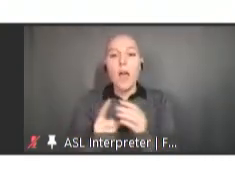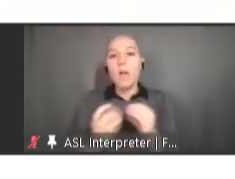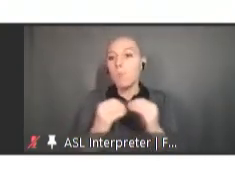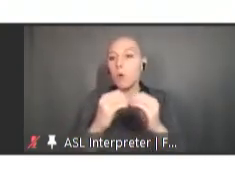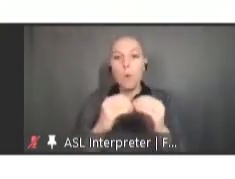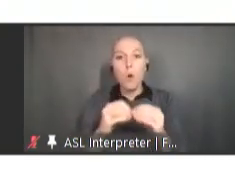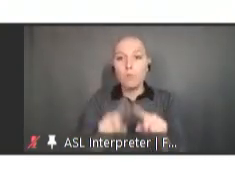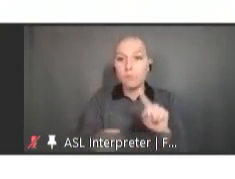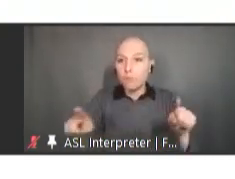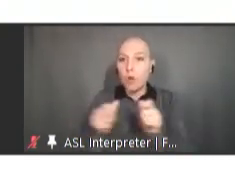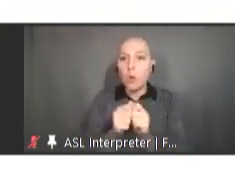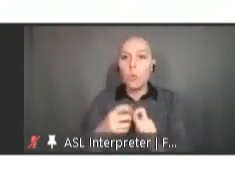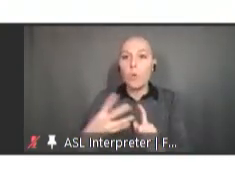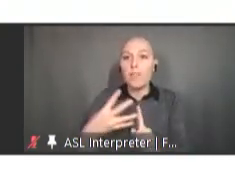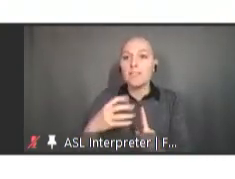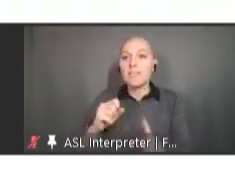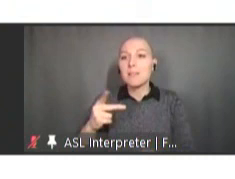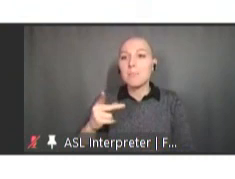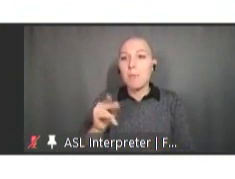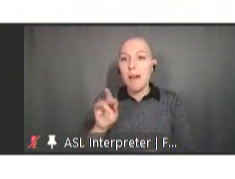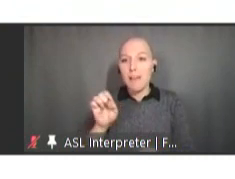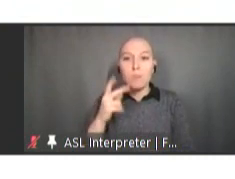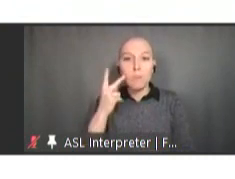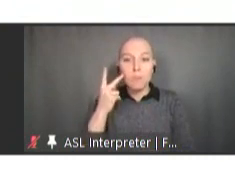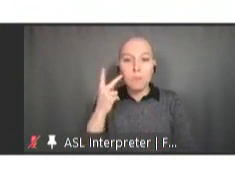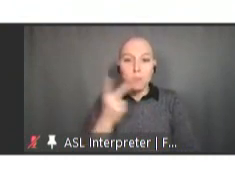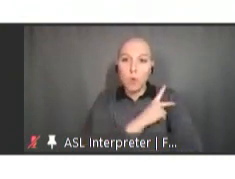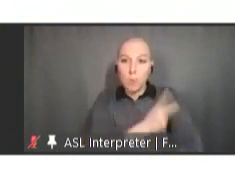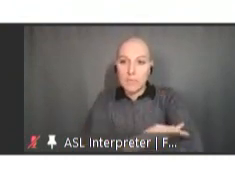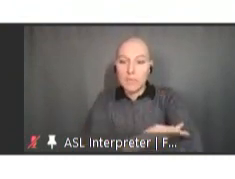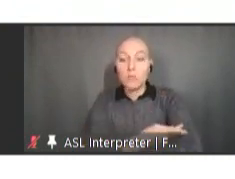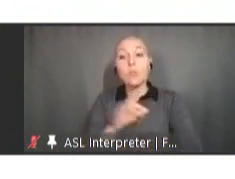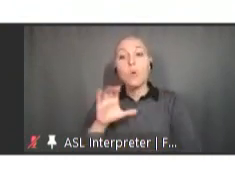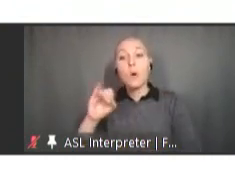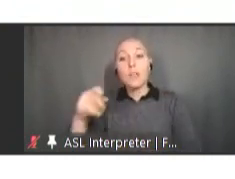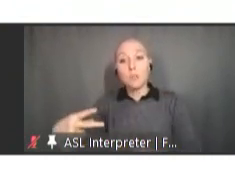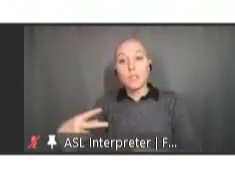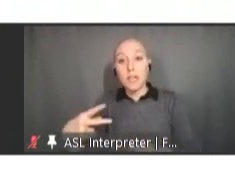So, that correlate -- the correlate of protection being binding antibodies, I think, probably will